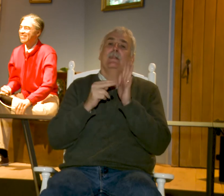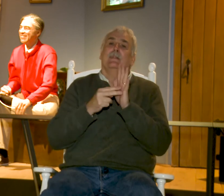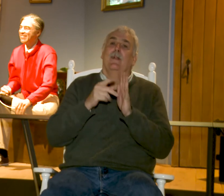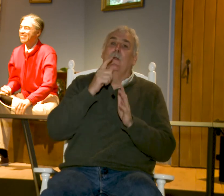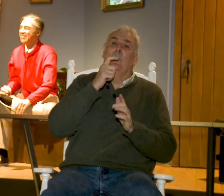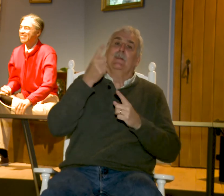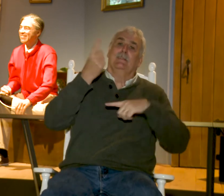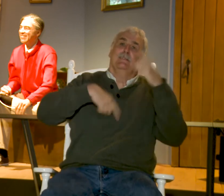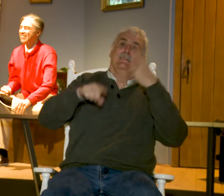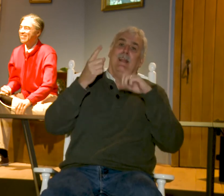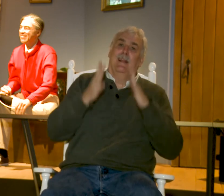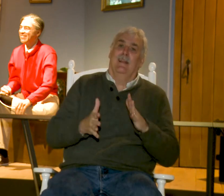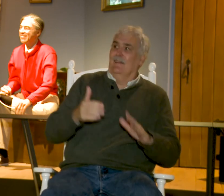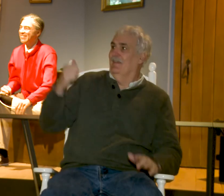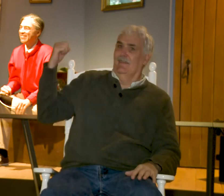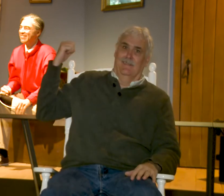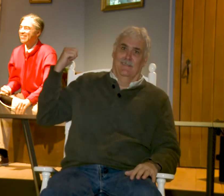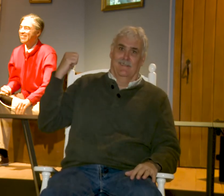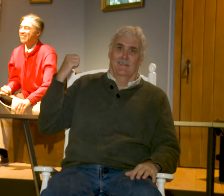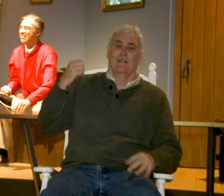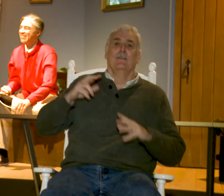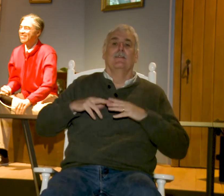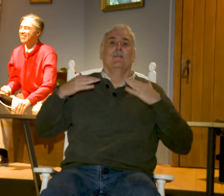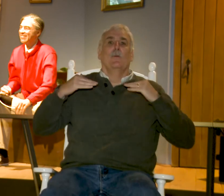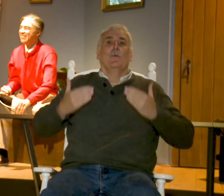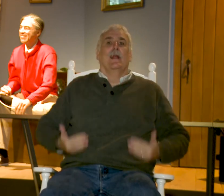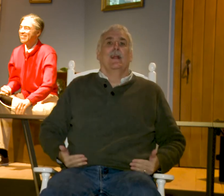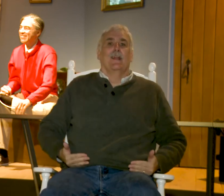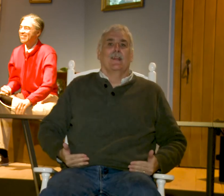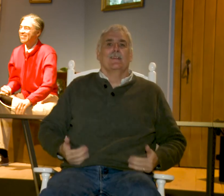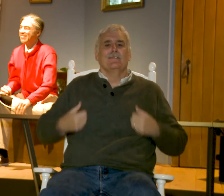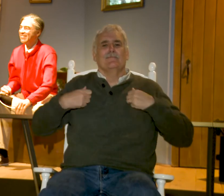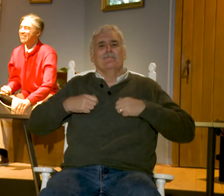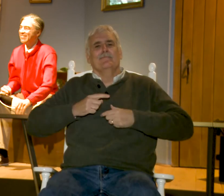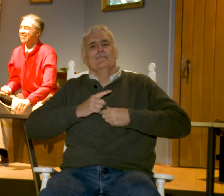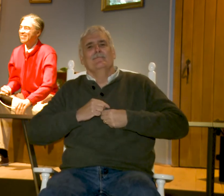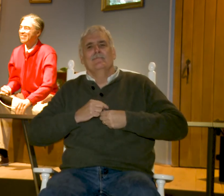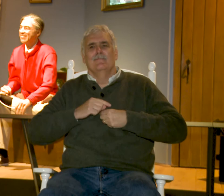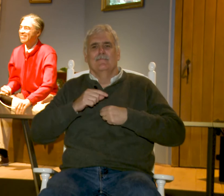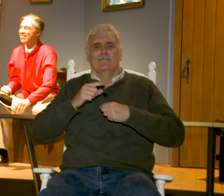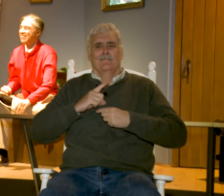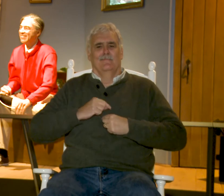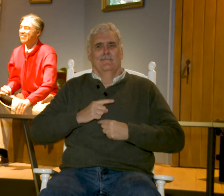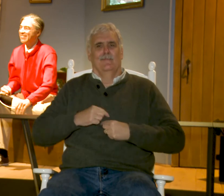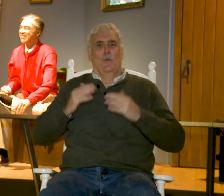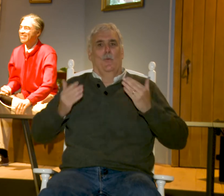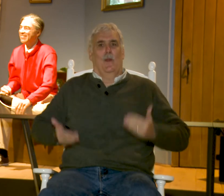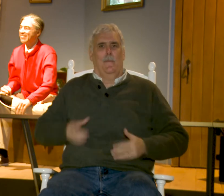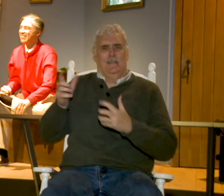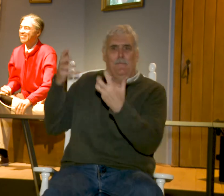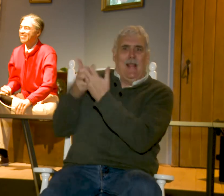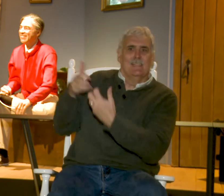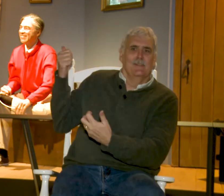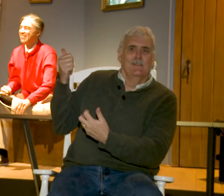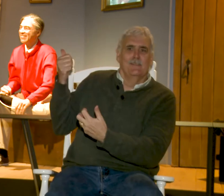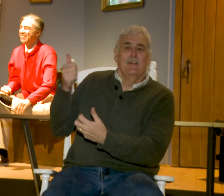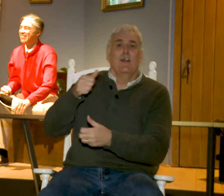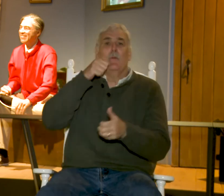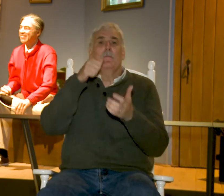character. That means the signer for Mister Rogers will need to wear a matching sweater and the signer for